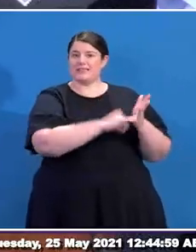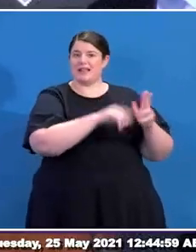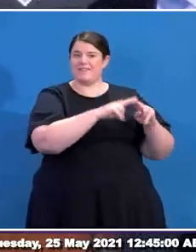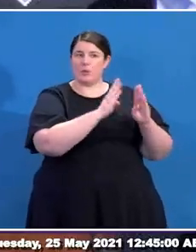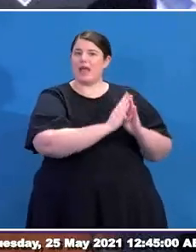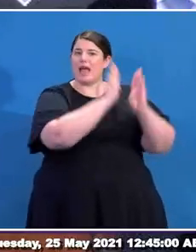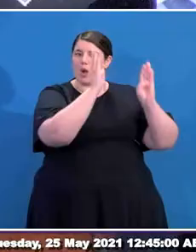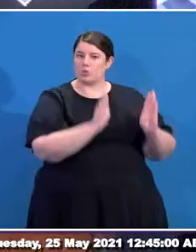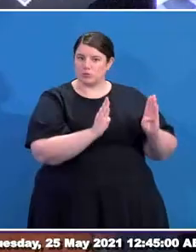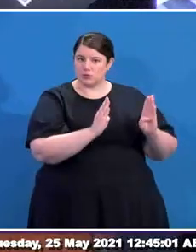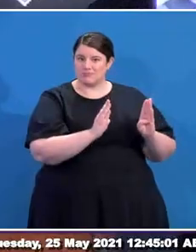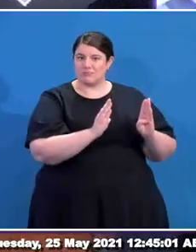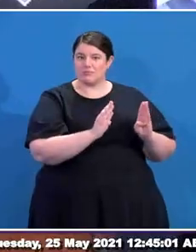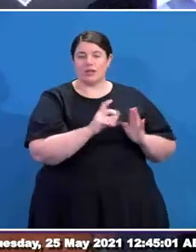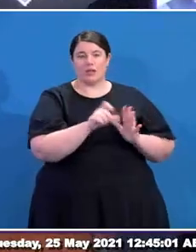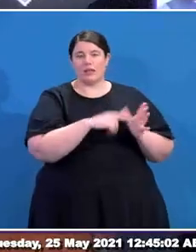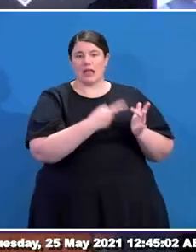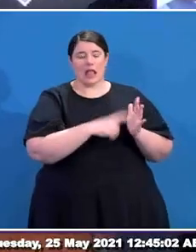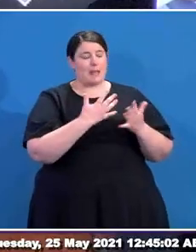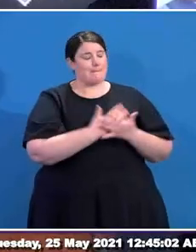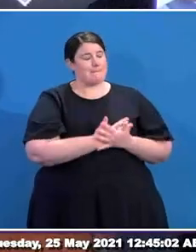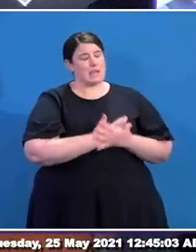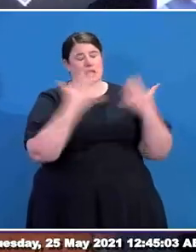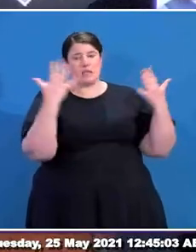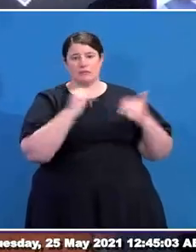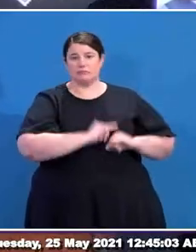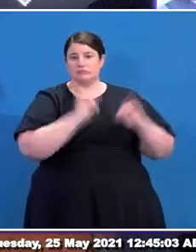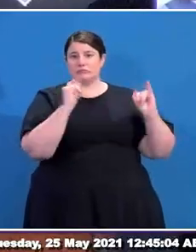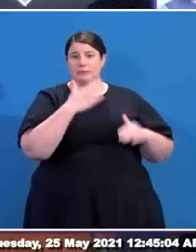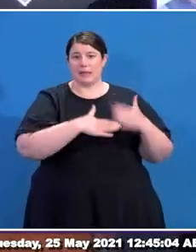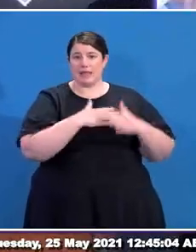Carl had had a major behaviour and had split his eyelid open.